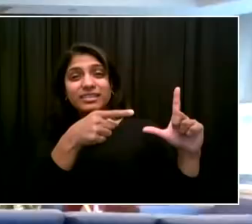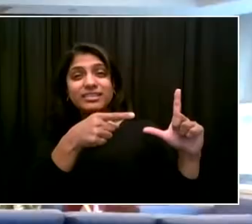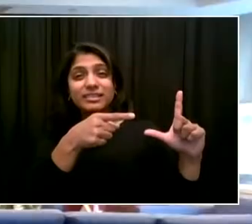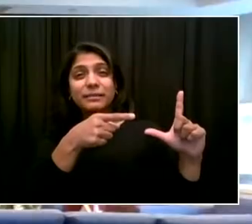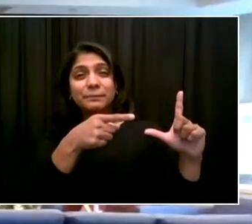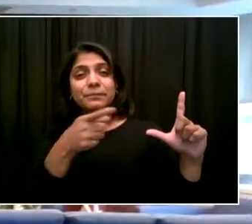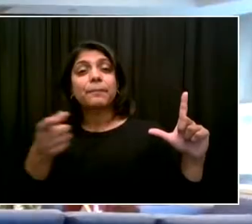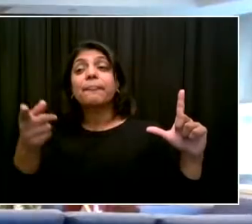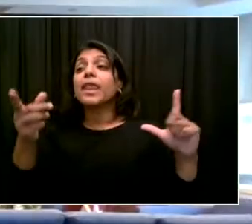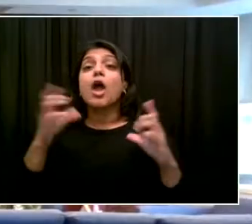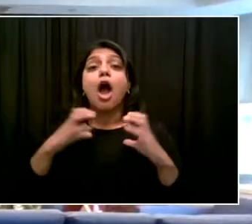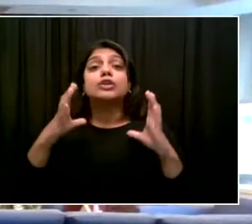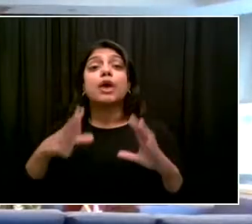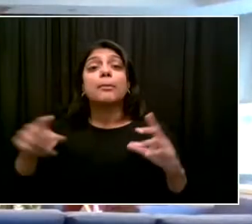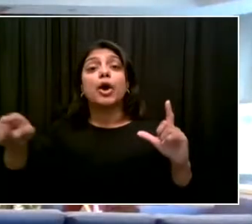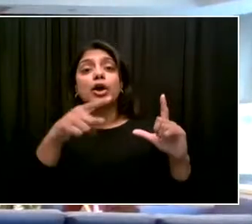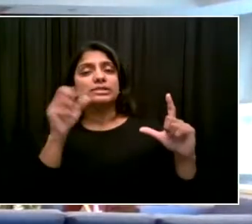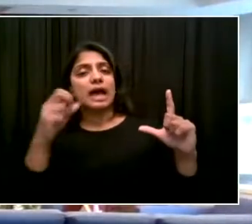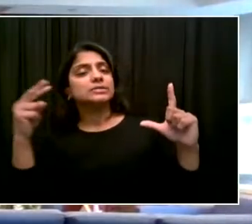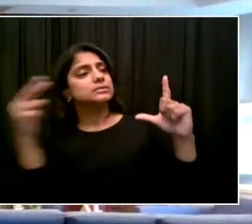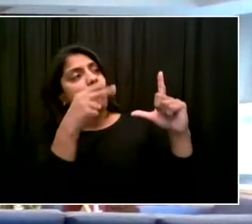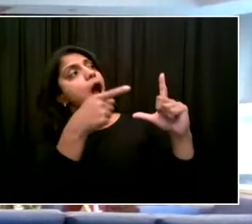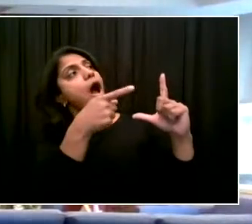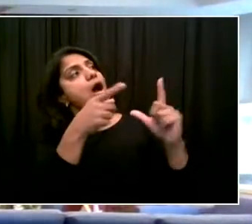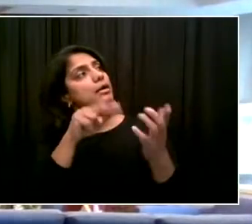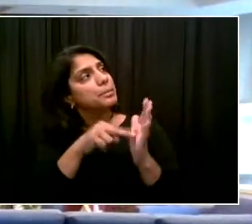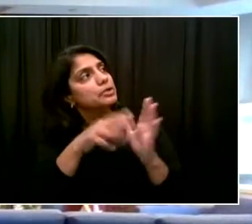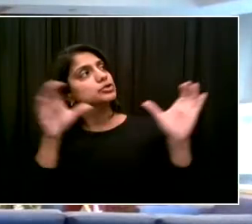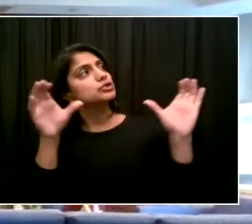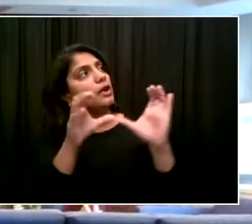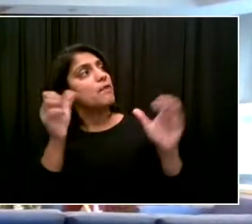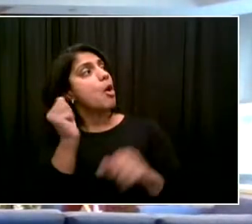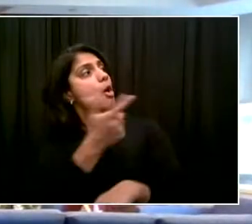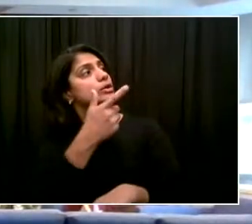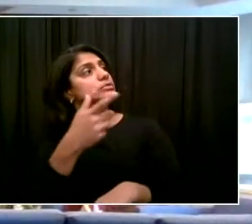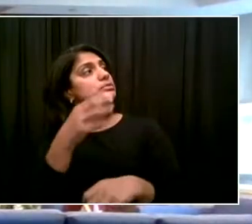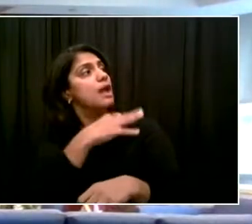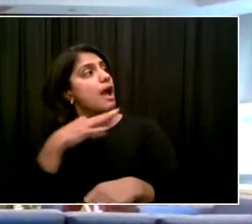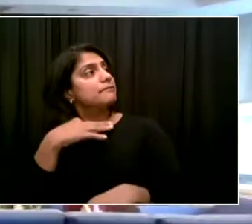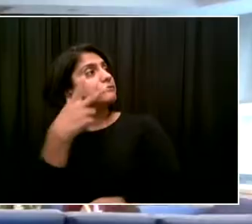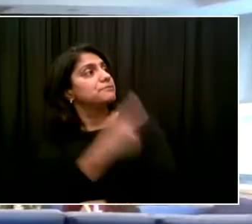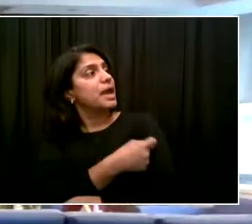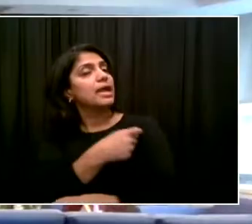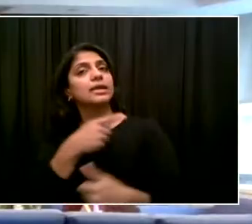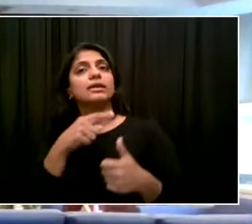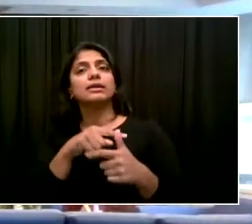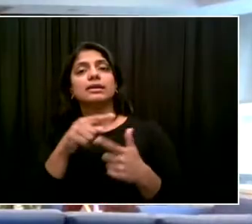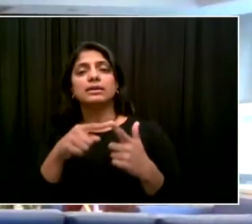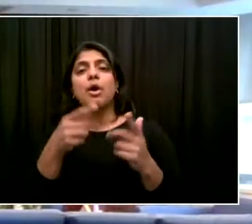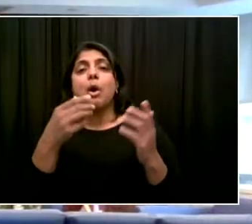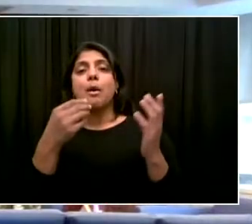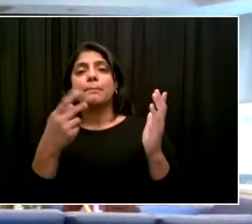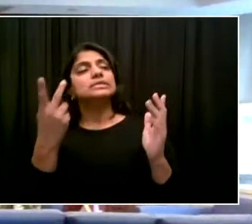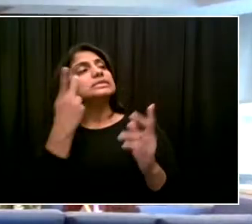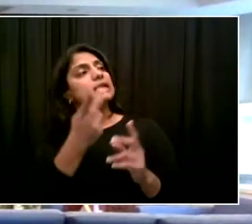POSTED. OR, I KNOW THAT SMALL BUSINESS SERVICES WILL MAIL IT OUT FOR SOMEONE TO GET A HARD COPY.